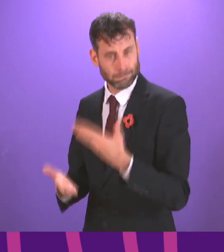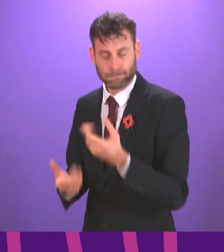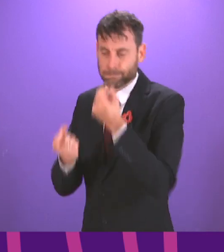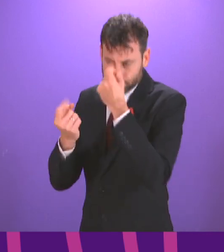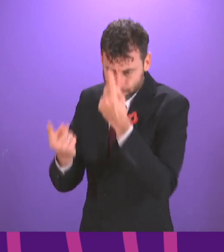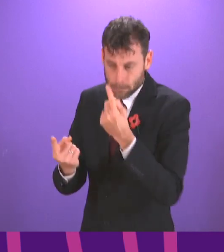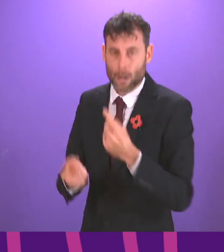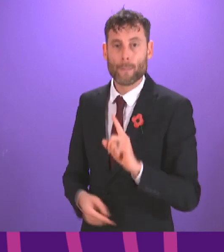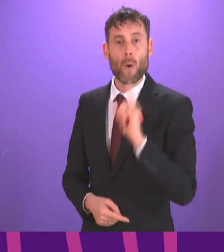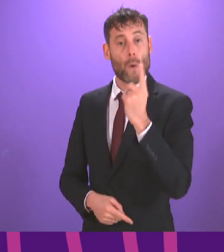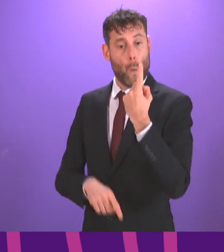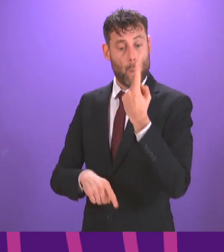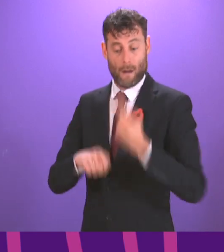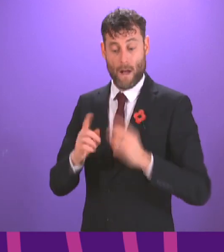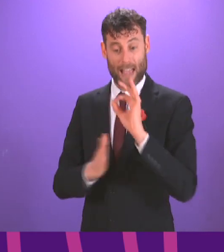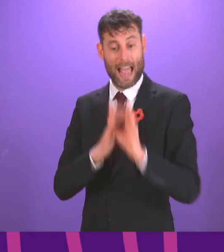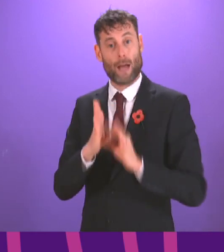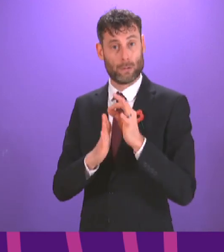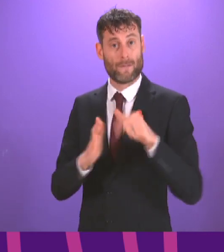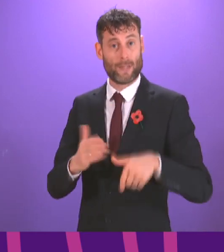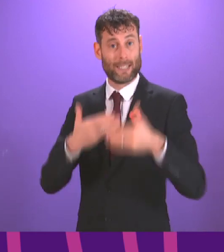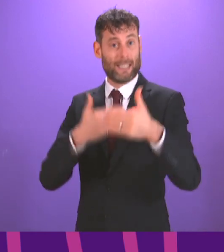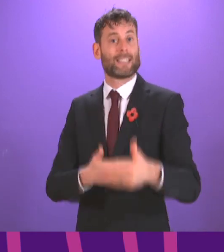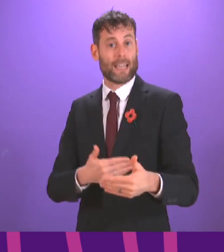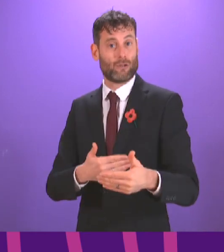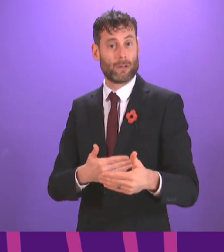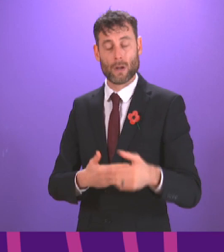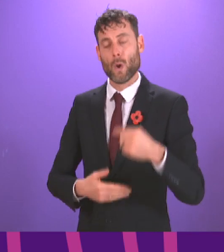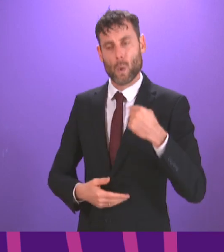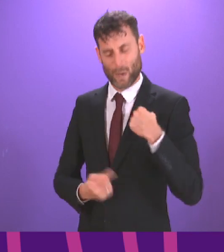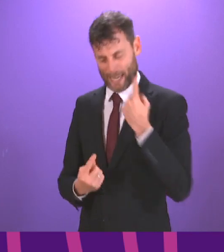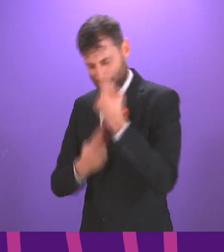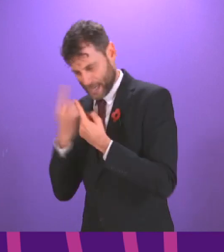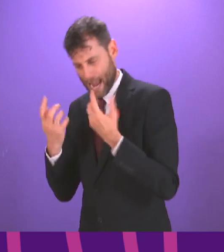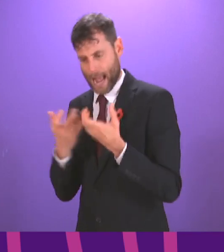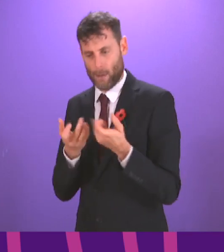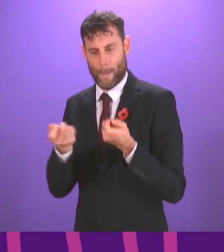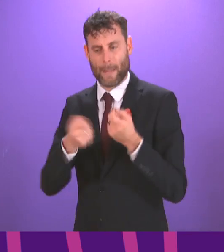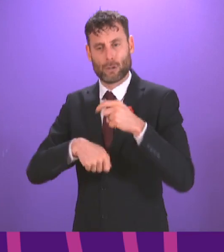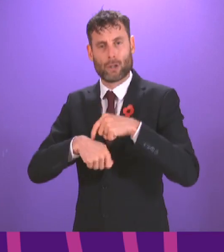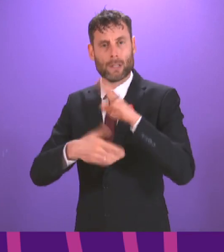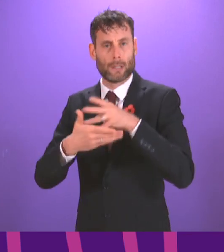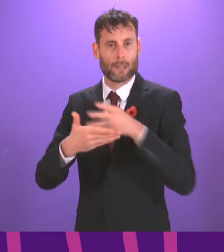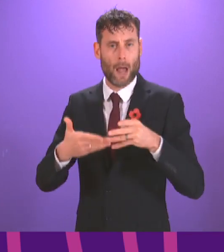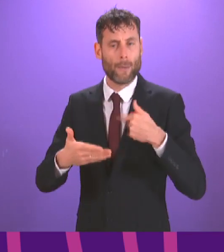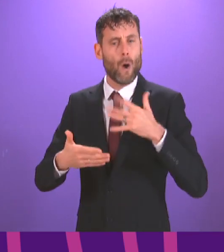hour and a half for this session is appreciated. These matters are discussed at the bureau every week. Brian Taylor The Presiding Officer (Ken Macintosh): I do not want to keep members, but on an entirely different note and before I suspend proceedings,